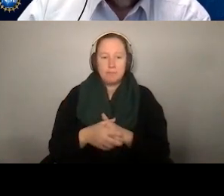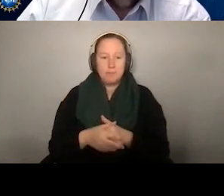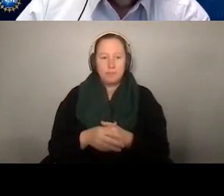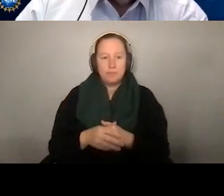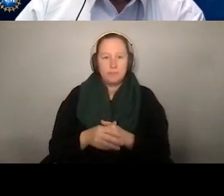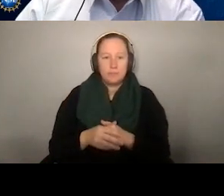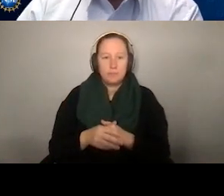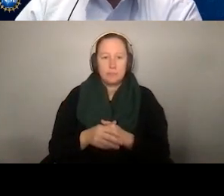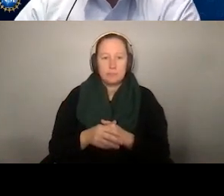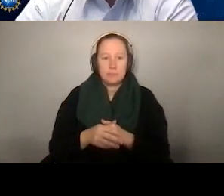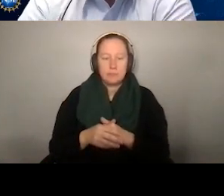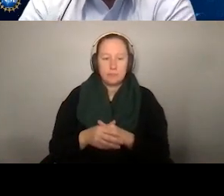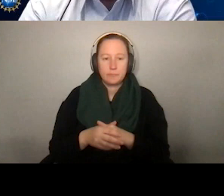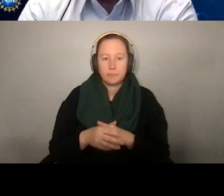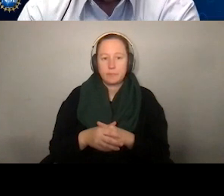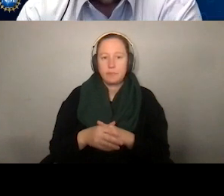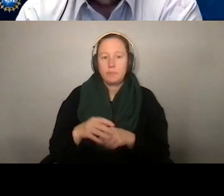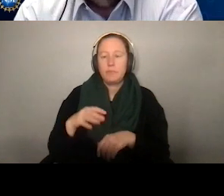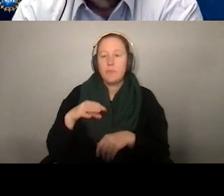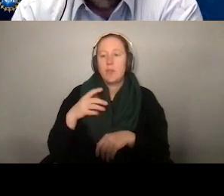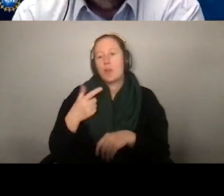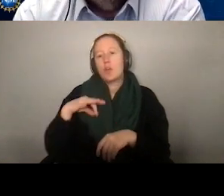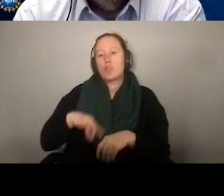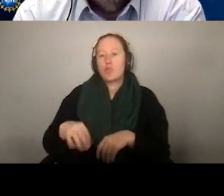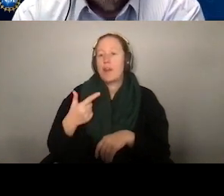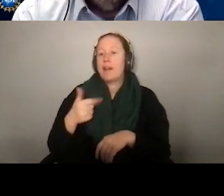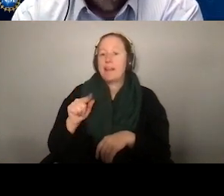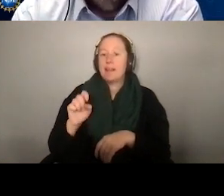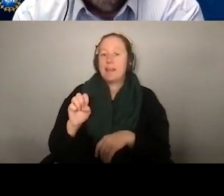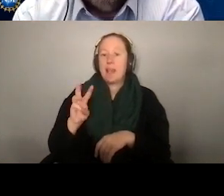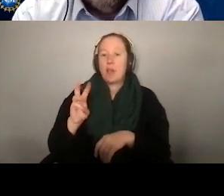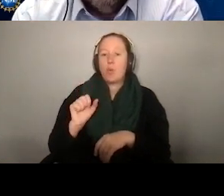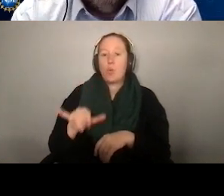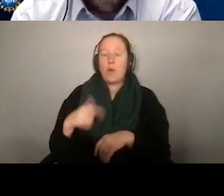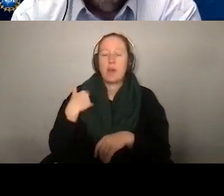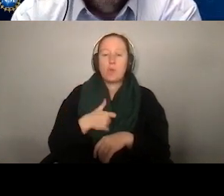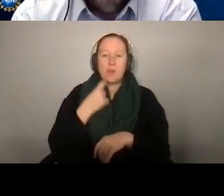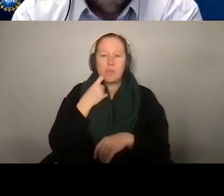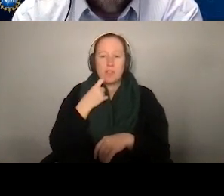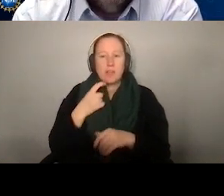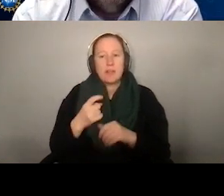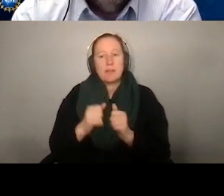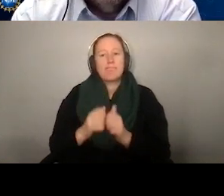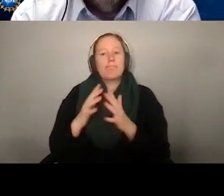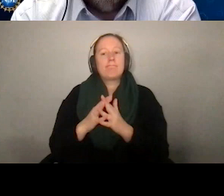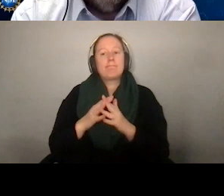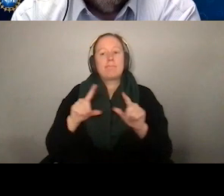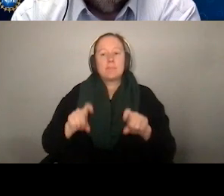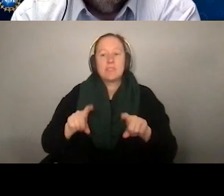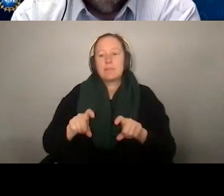Back to Credit Gateway, our team has recently launched a small pilot to test the feasibility of Credit Gateway for our customers.